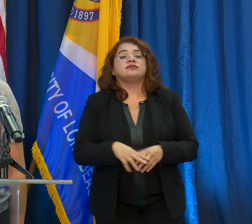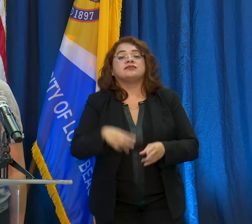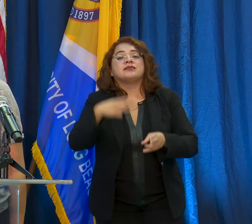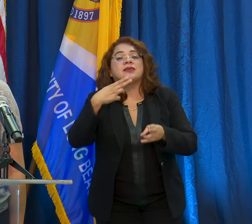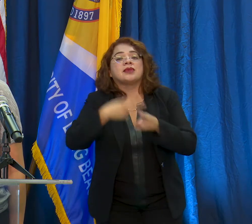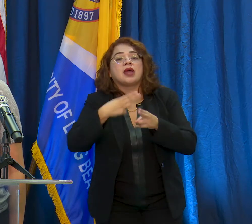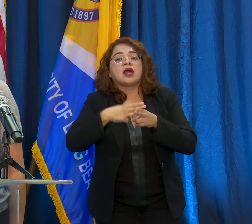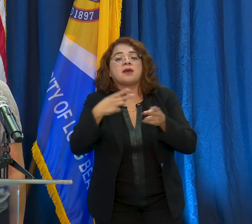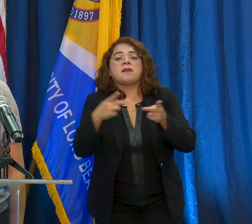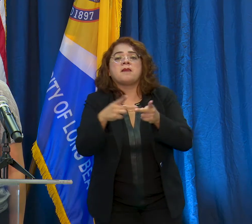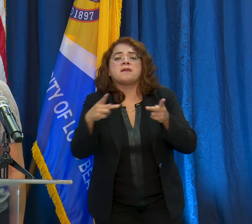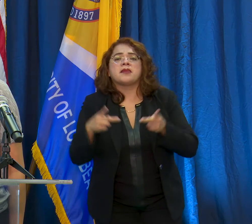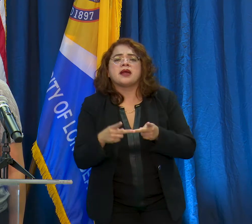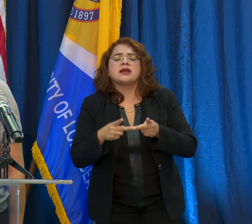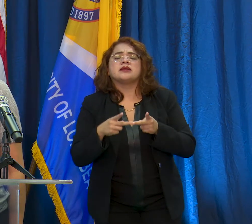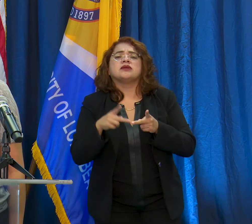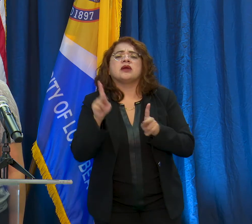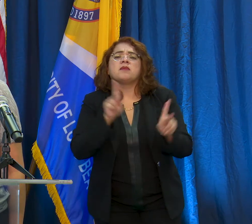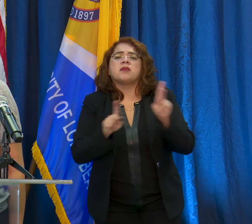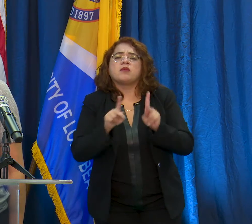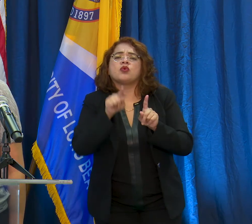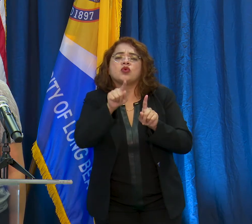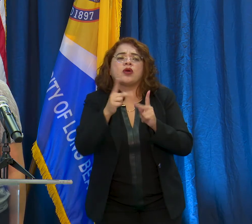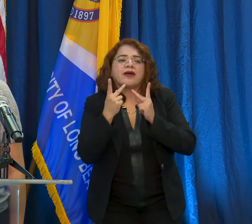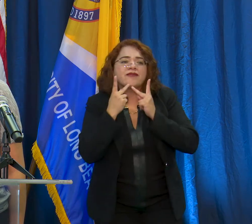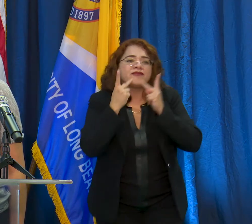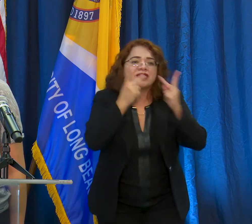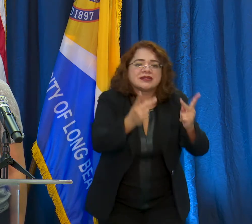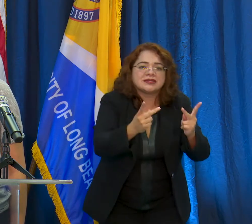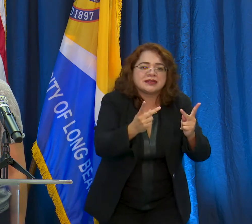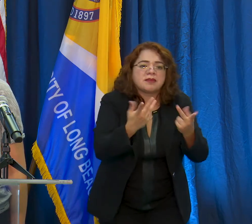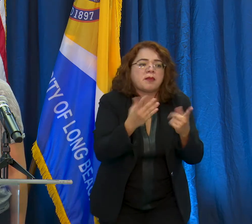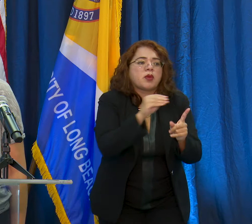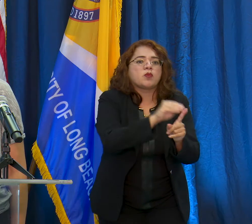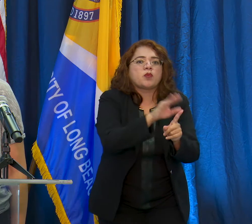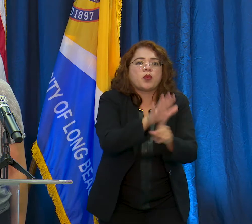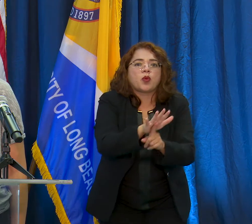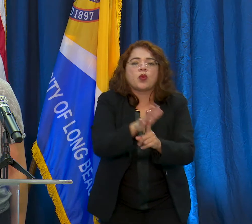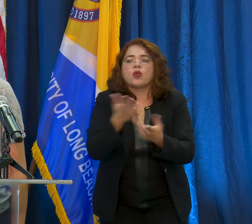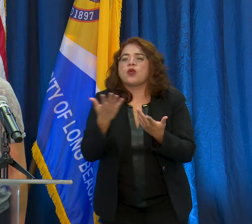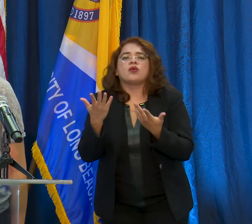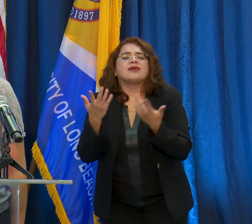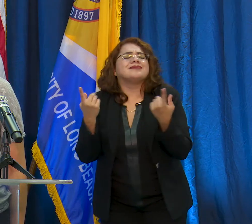and places of people you have visited.